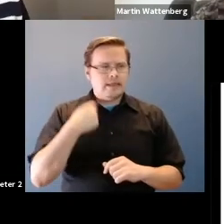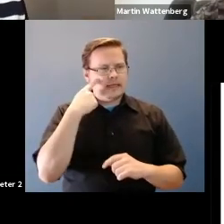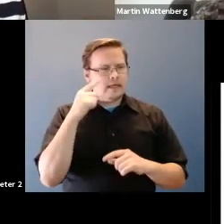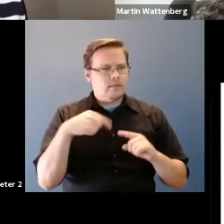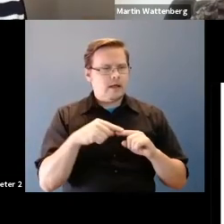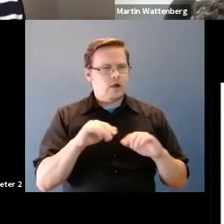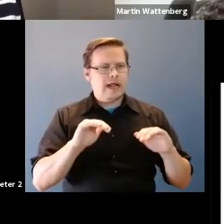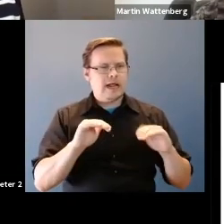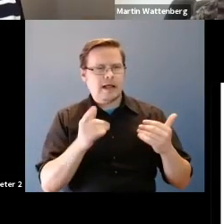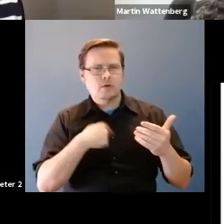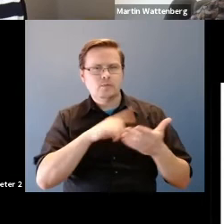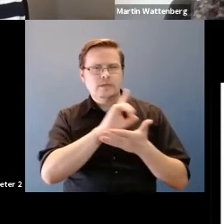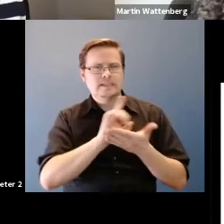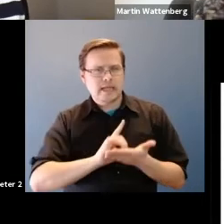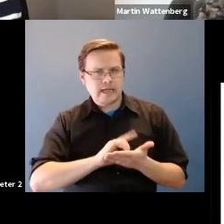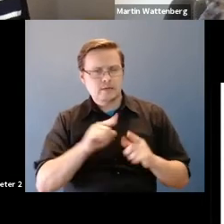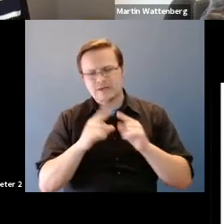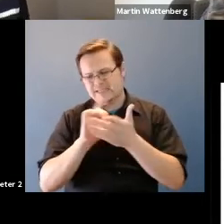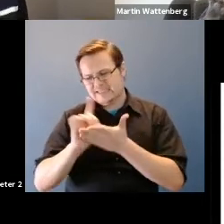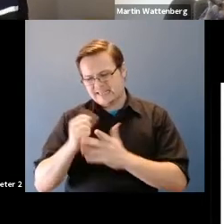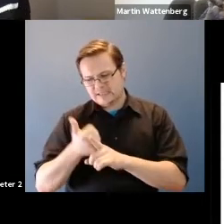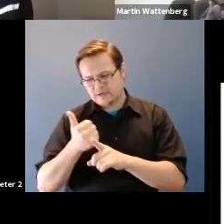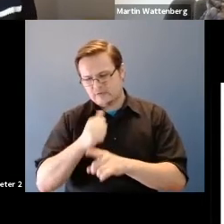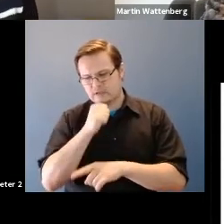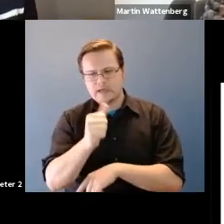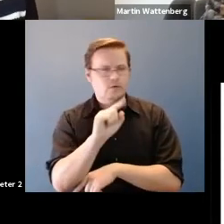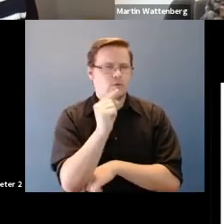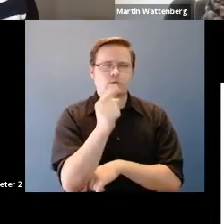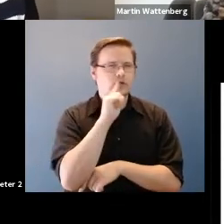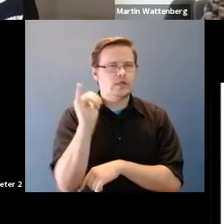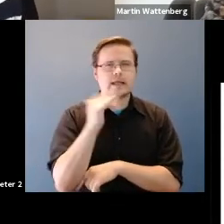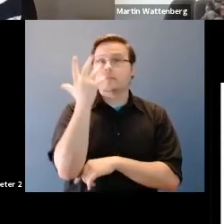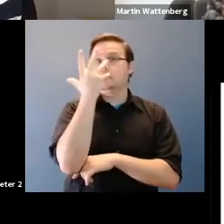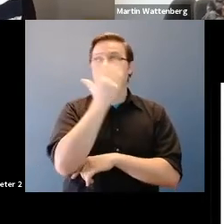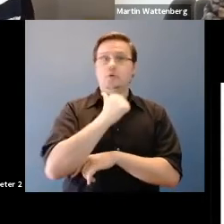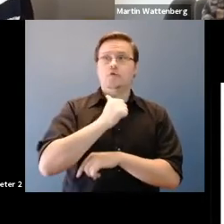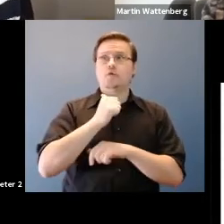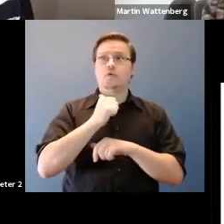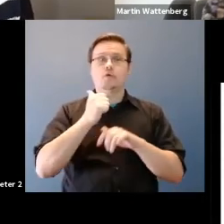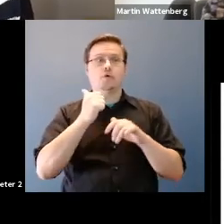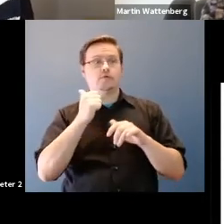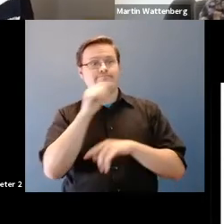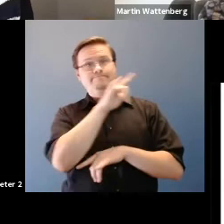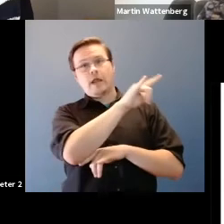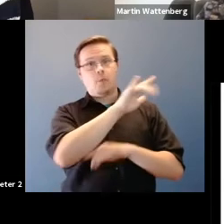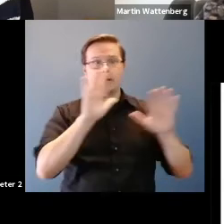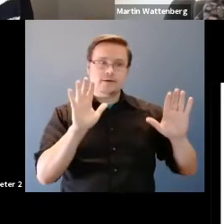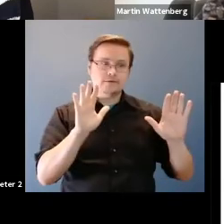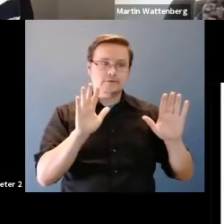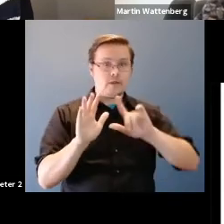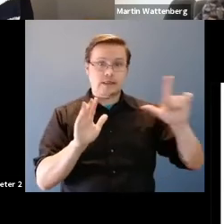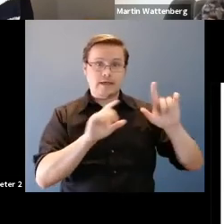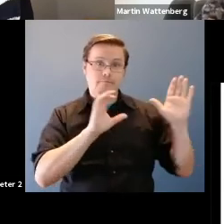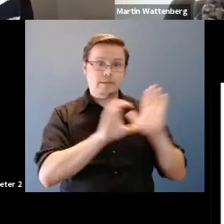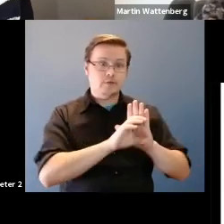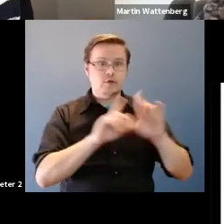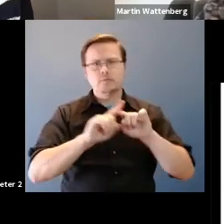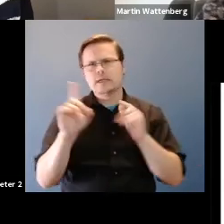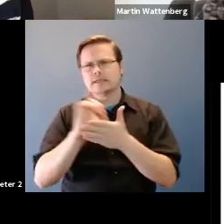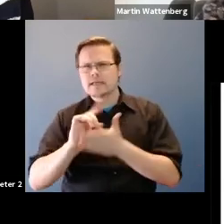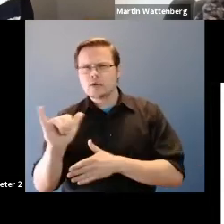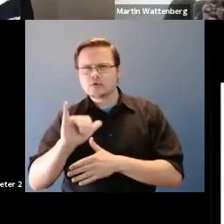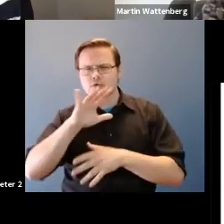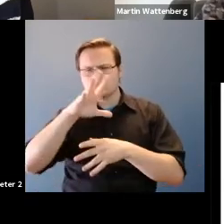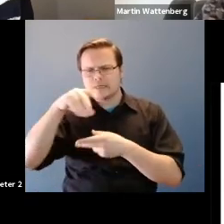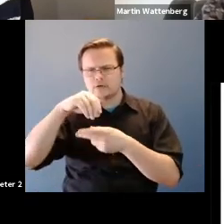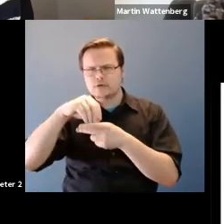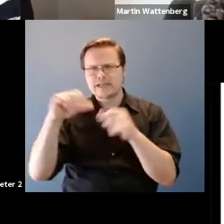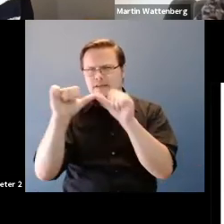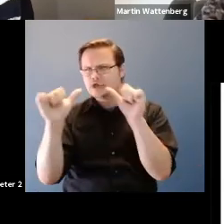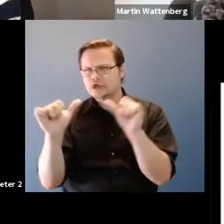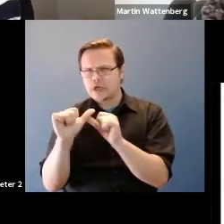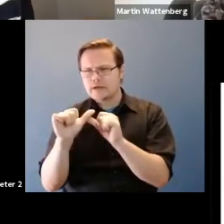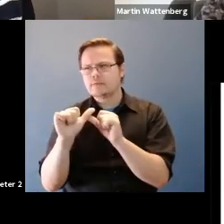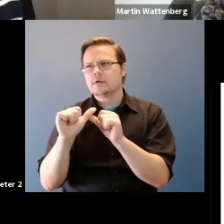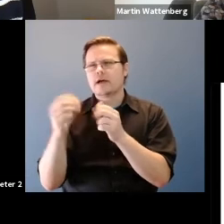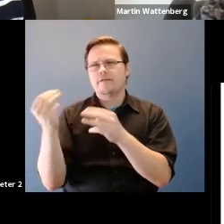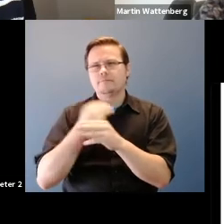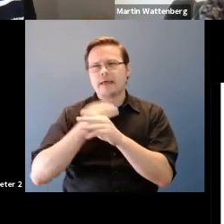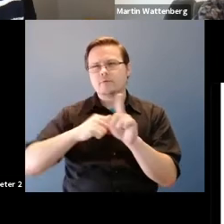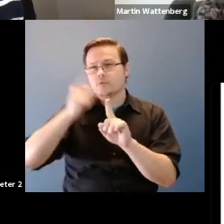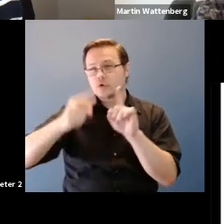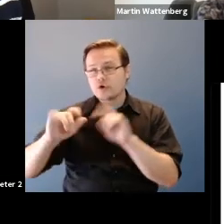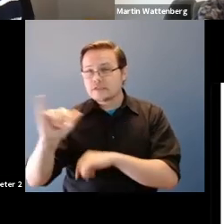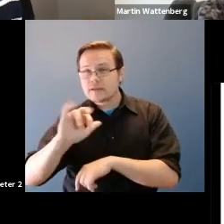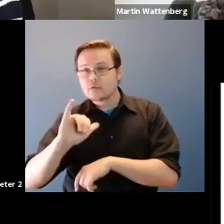Martin Wattenberg: When design doesn't just look like you know, a beautifully architected airport, like the Left picture, but design also includes like maybe the shape of certain mathematical forms, as in the right so with that next slide.